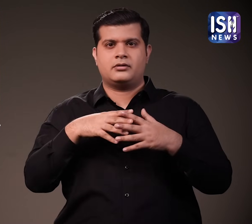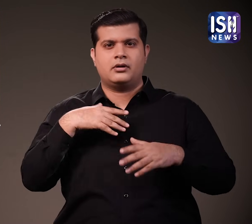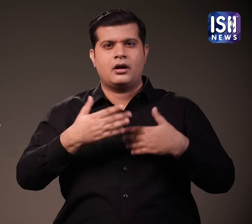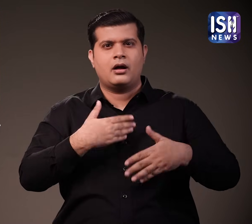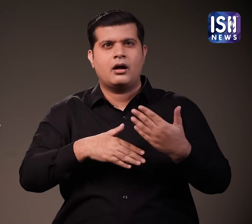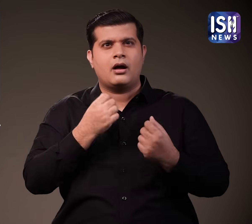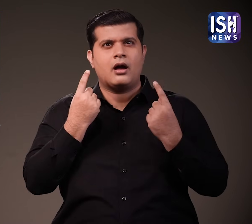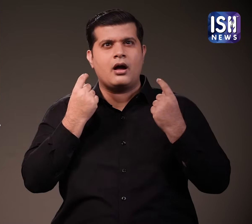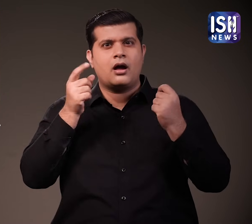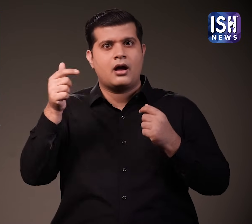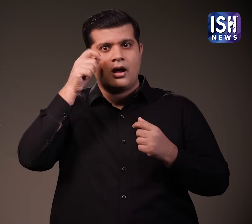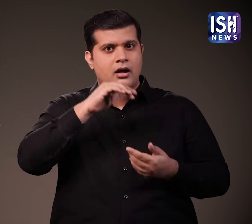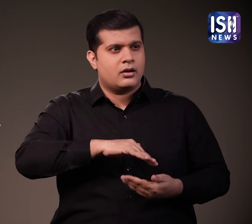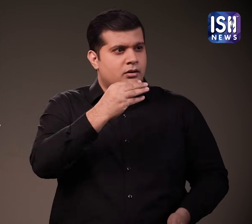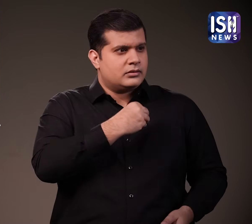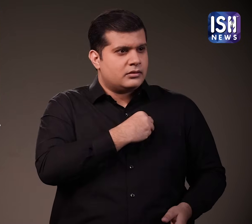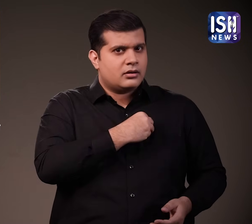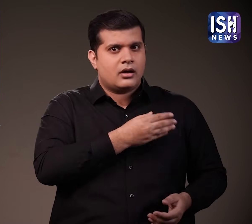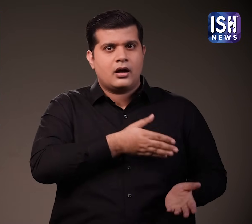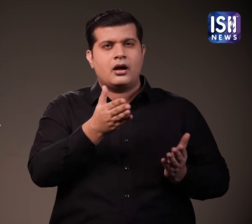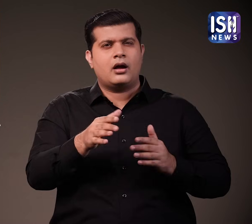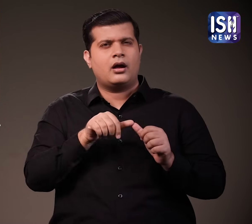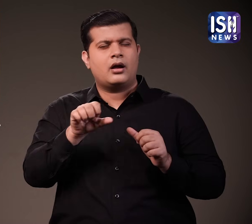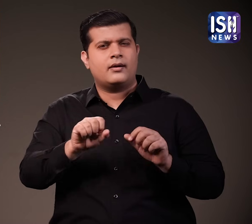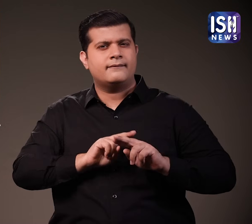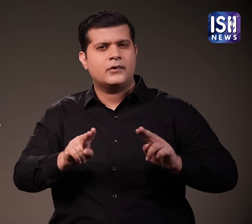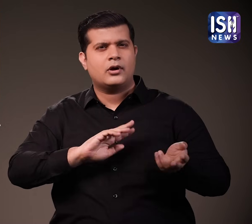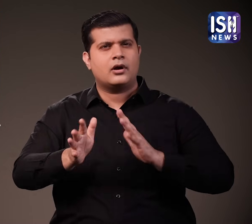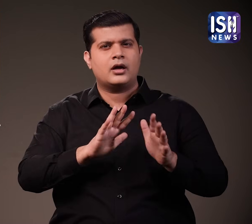After suffering in India, he quickly progressed as he recieved full accessibility.